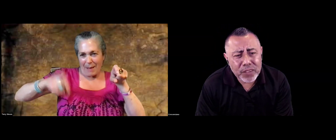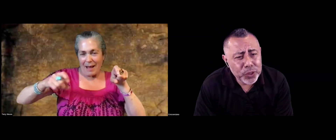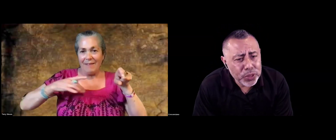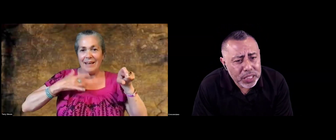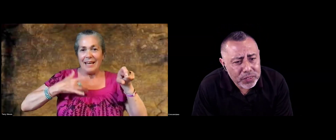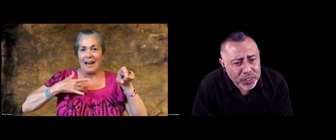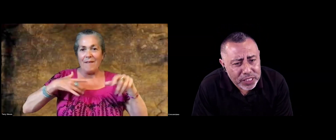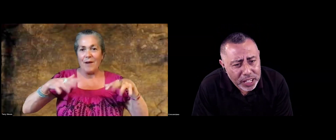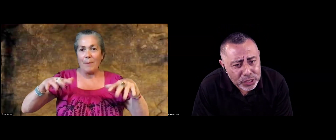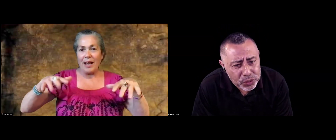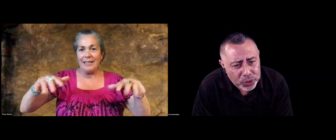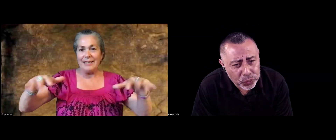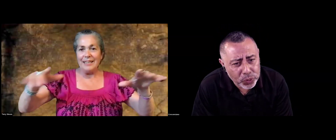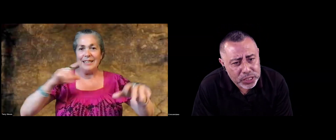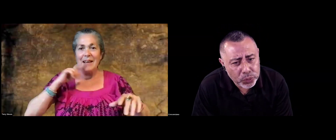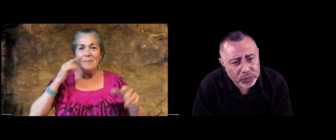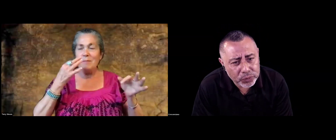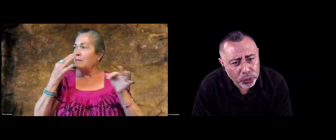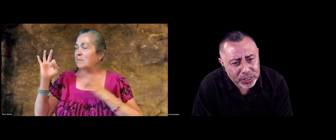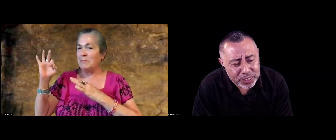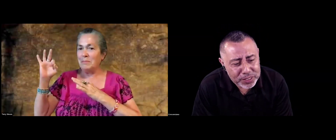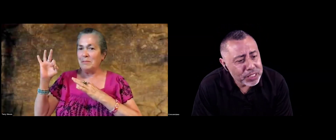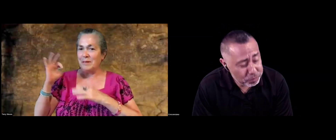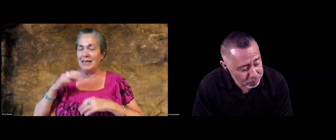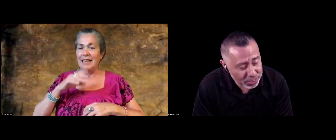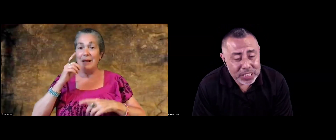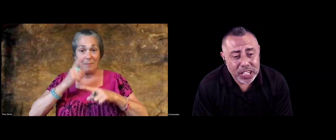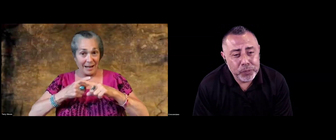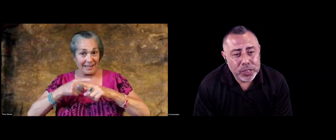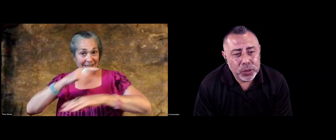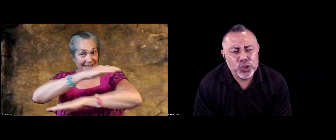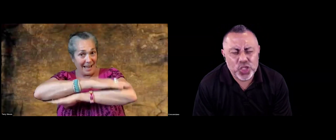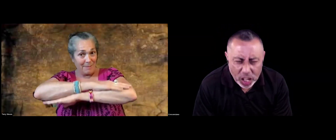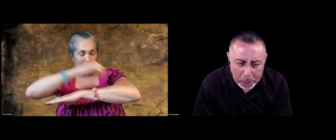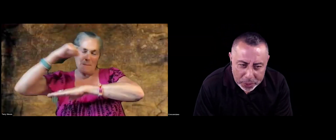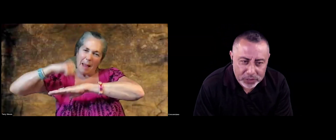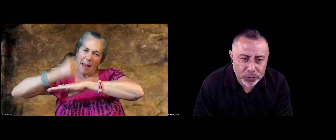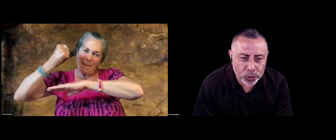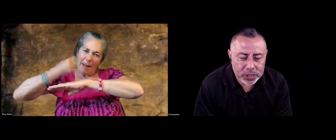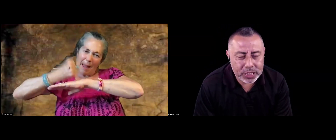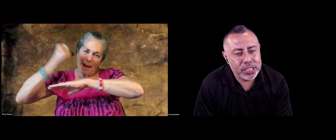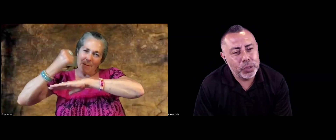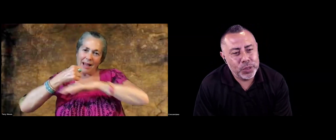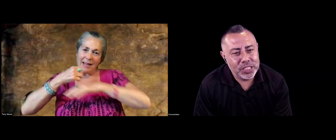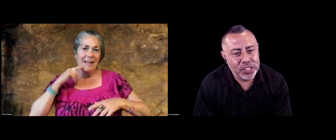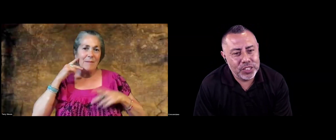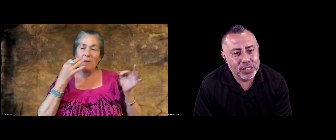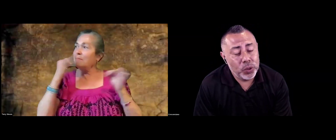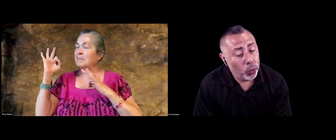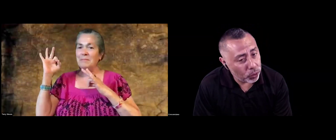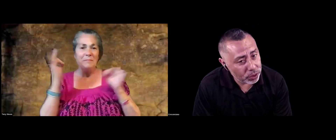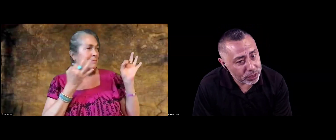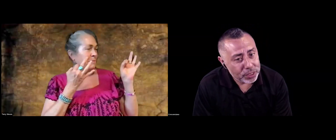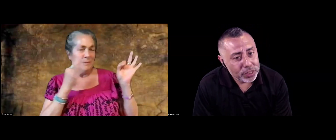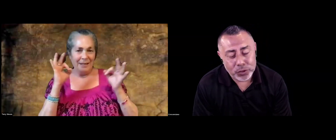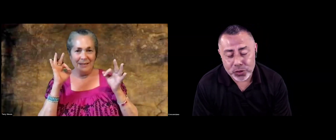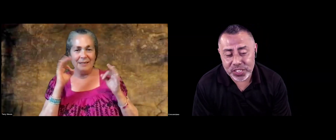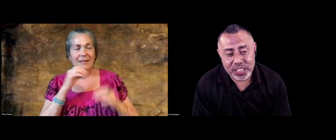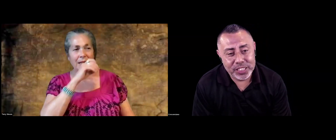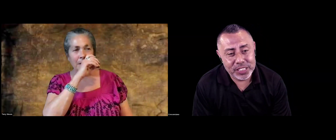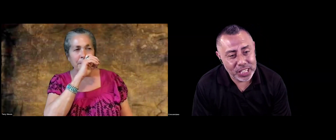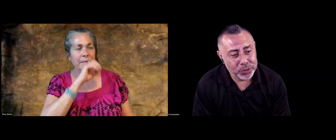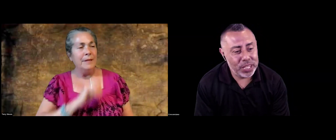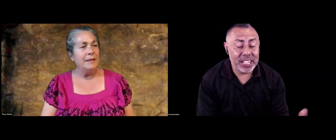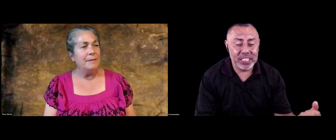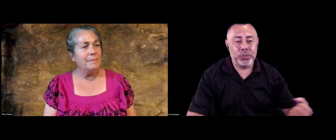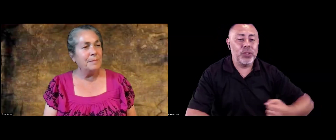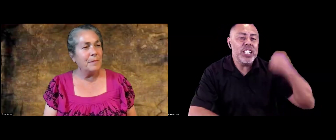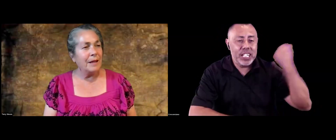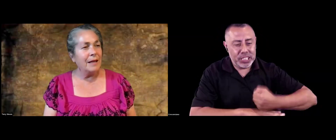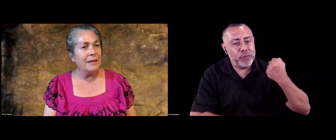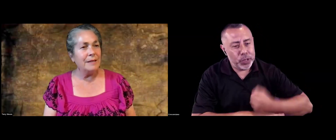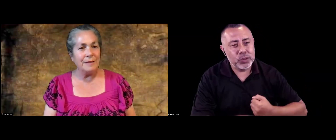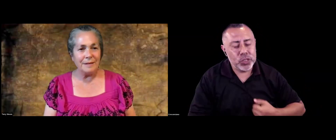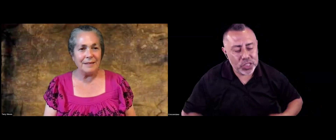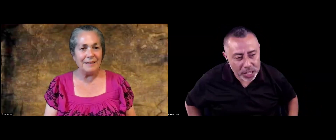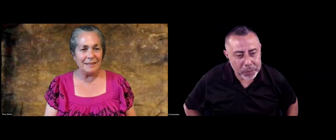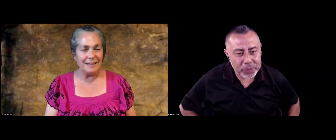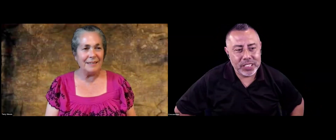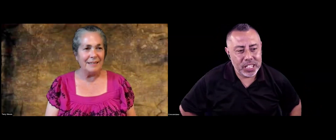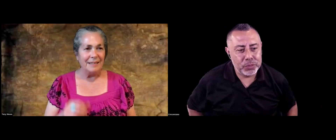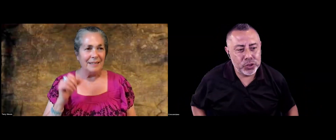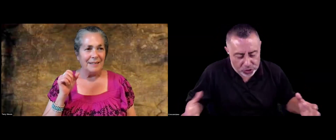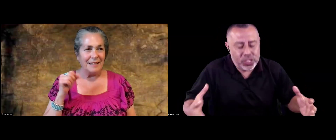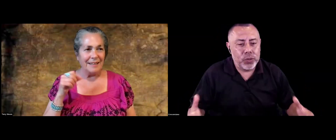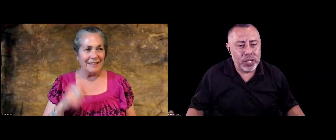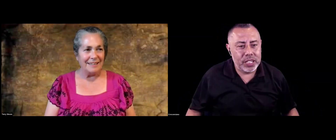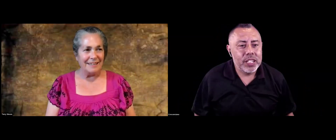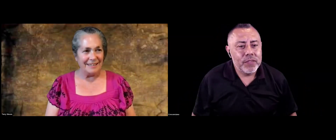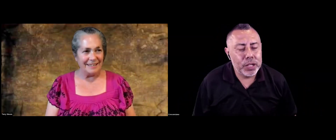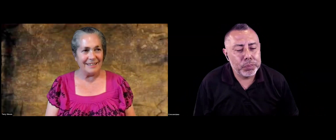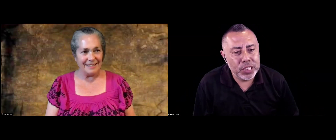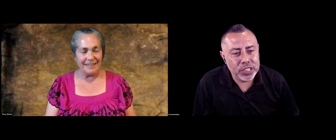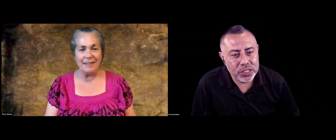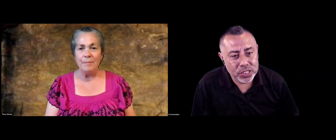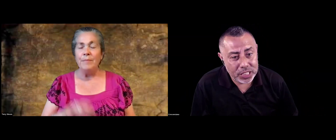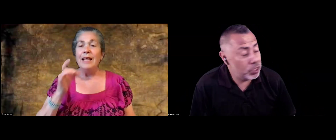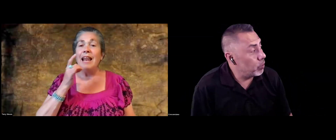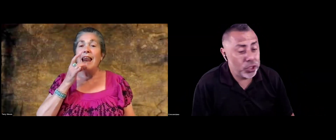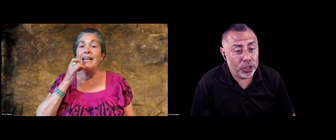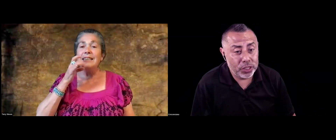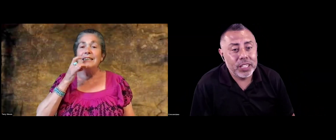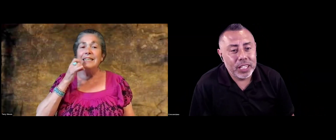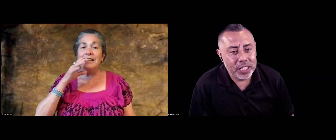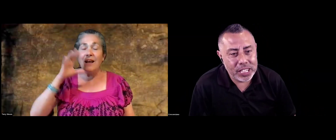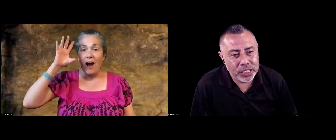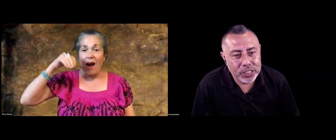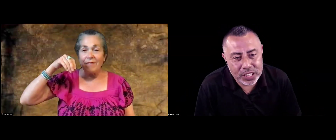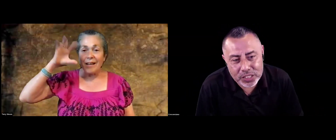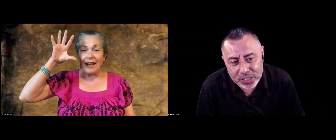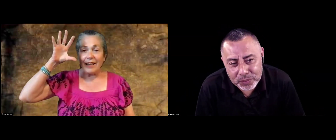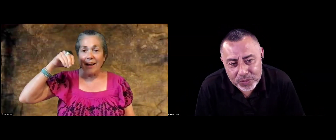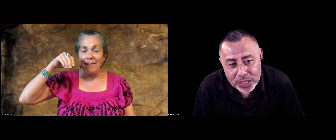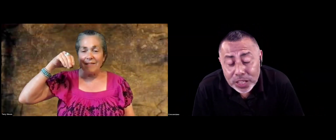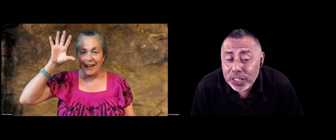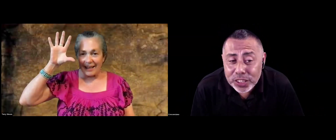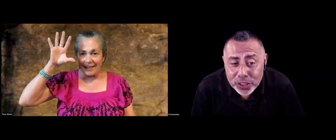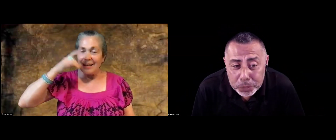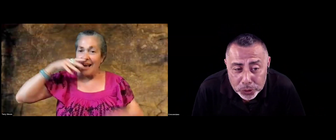If you live on a house with a raised wooden floor, A deaf person will stomp on the floor to get someone's attention or sitting on a table at a table, a deaf person will stomp at the table to generate vibrations to get someone to look and catch their attention.